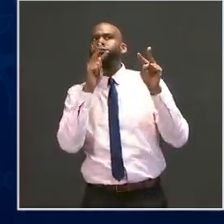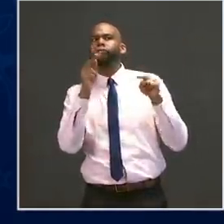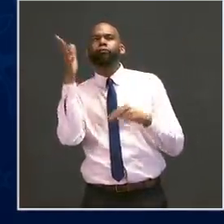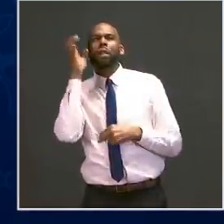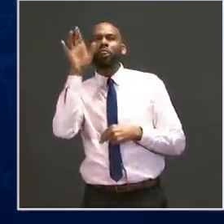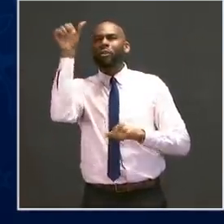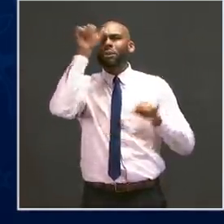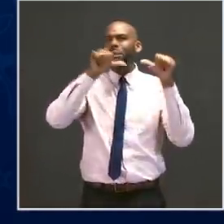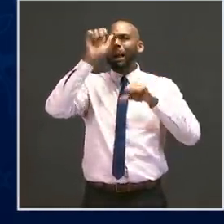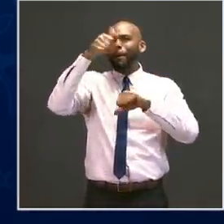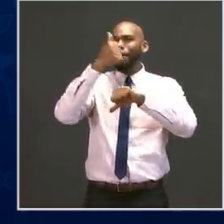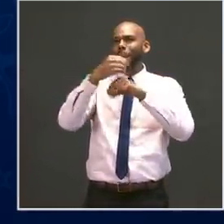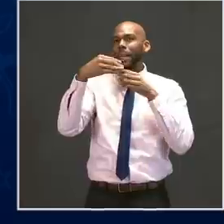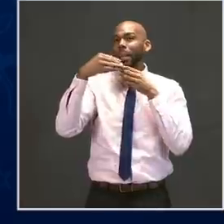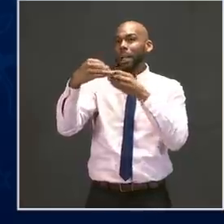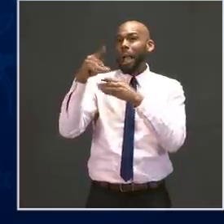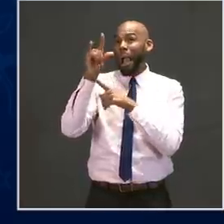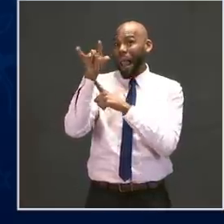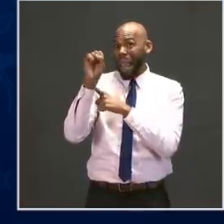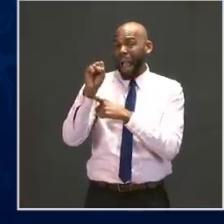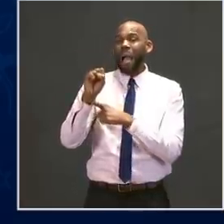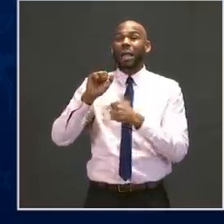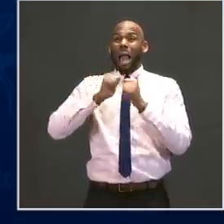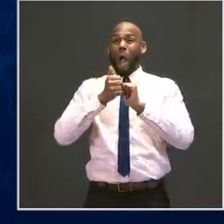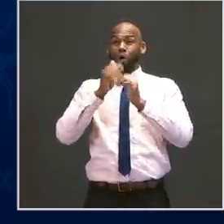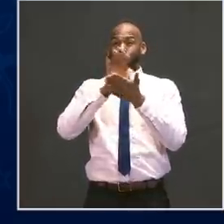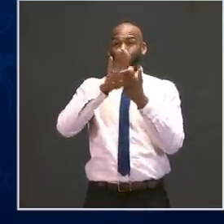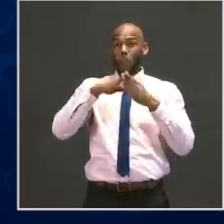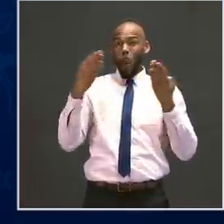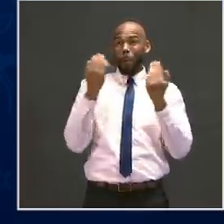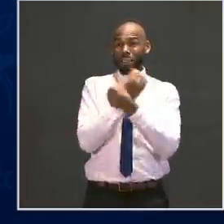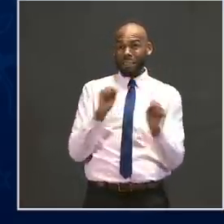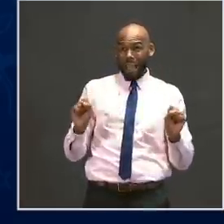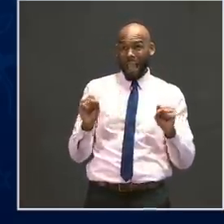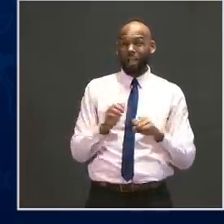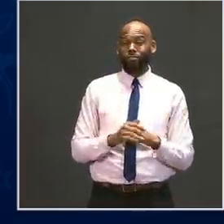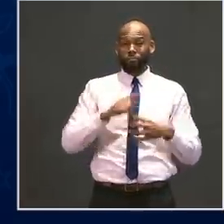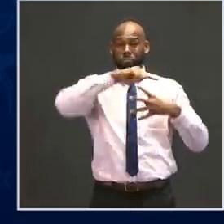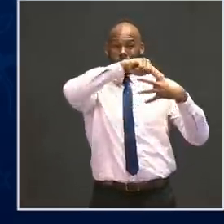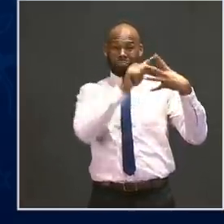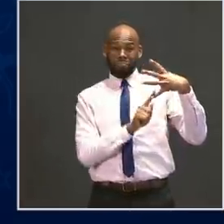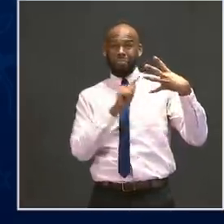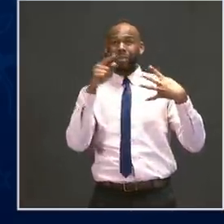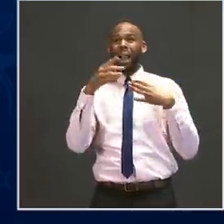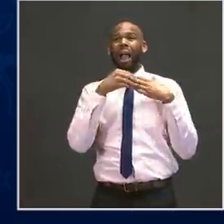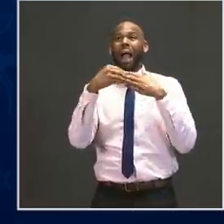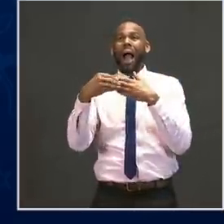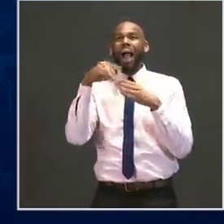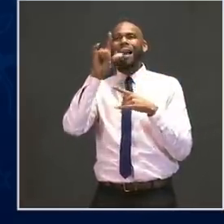for opening schools safely and keeping them open. These guidelines are going to be the basis for how our health and medical experts,